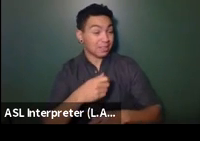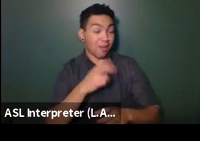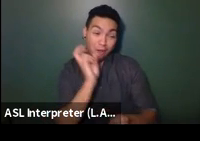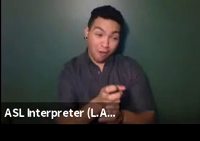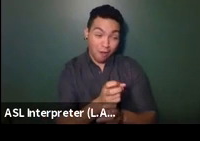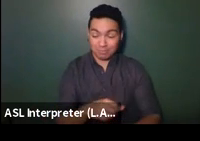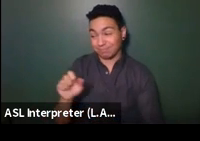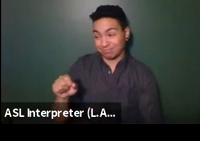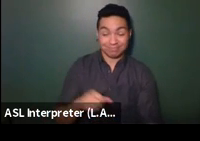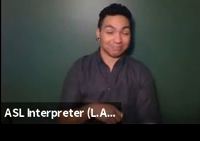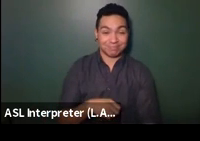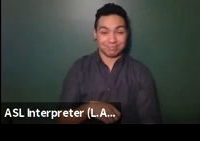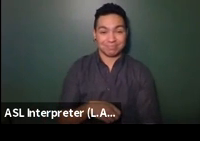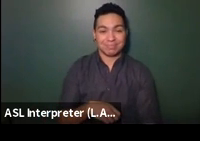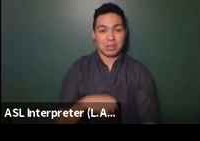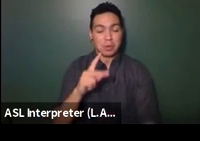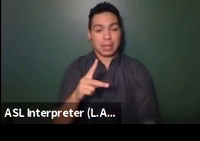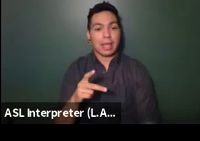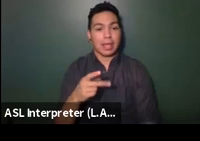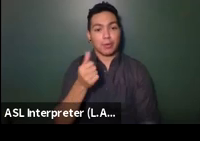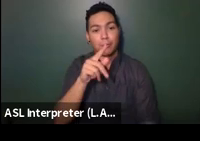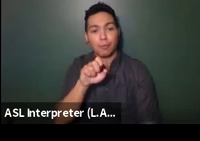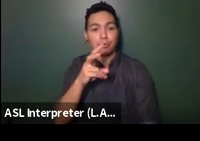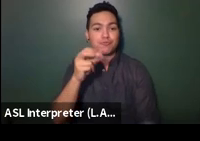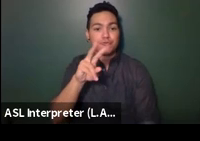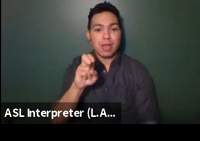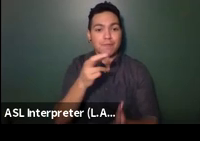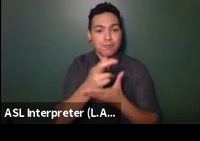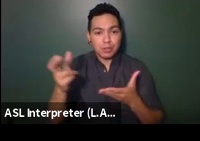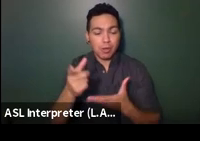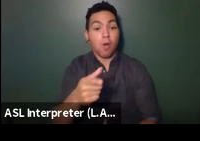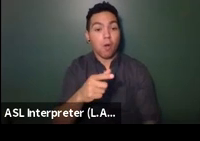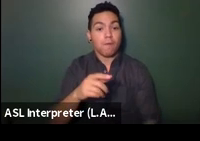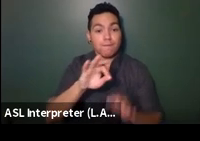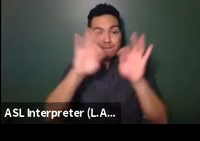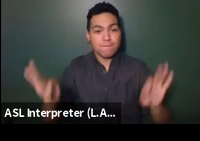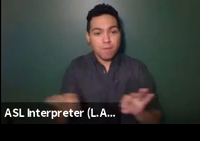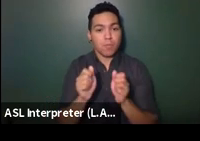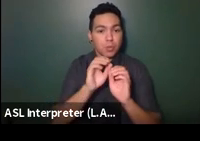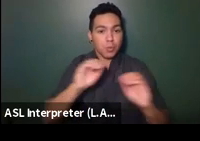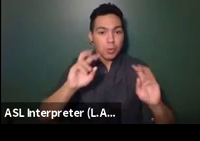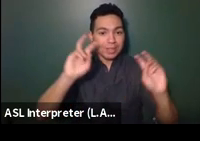ESD 189 - Amy Colburn: So if I go to ESD 189 - Amy Colburn: Google Drive resource. ESD 189 - Amy Colburn: This is an untitled form. So there's probably no questions, but I'm just going to click this